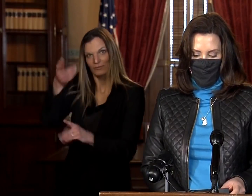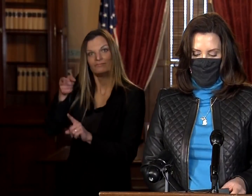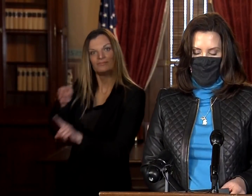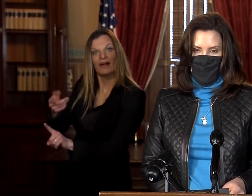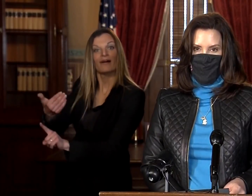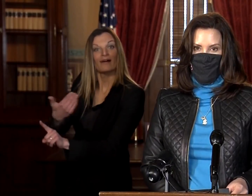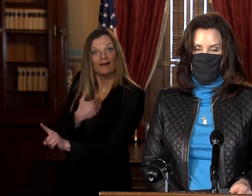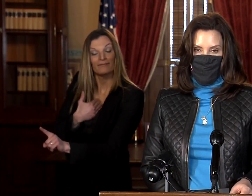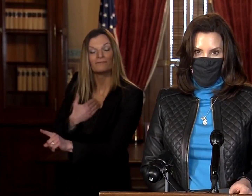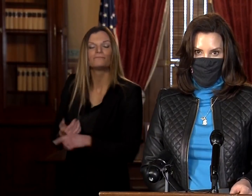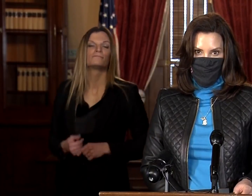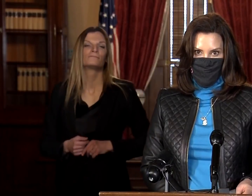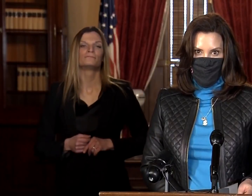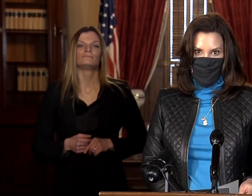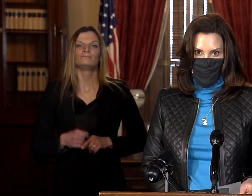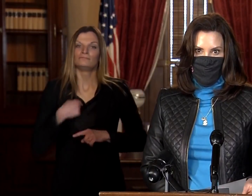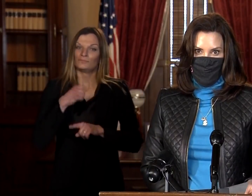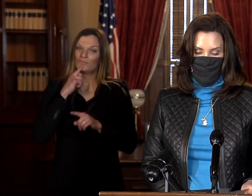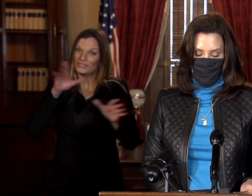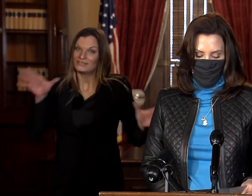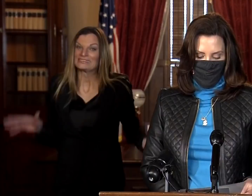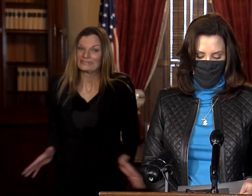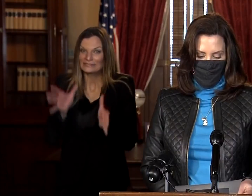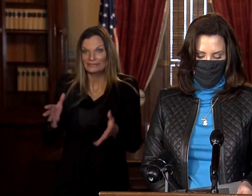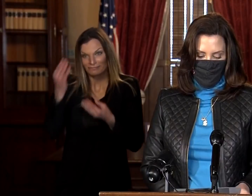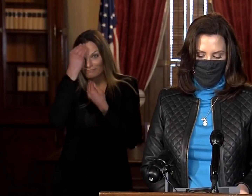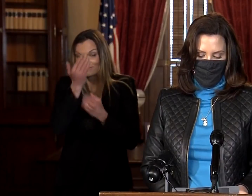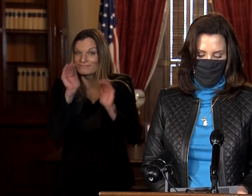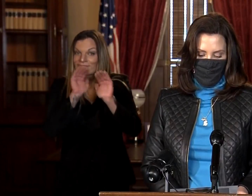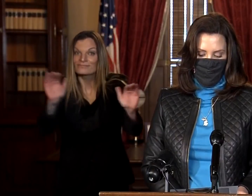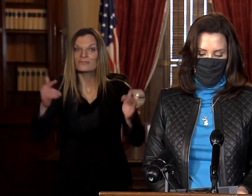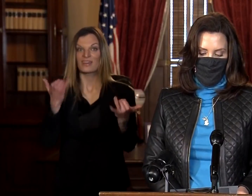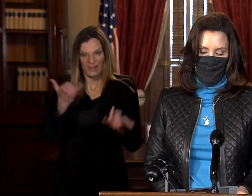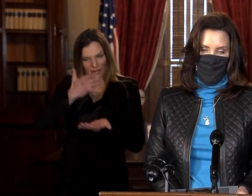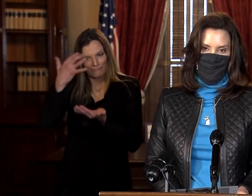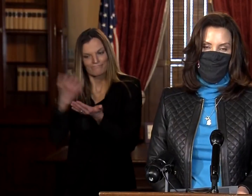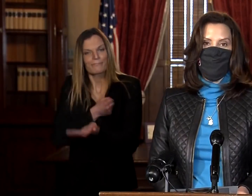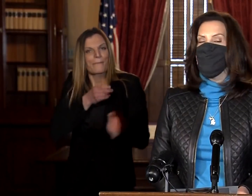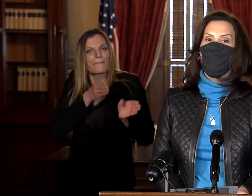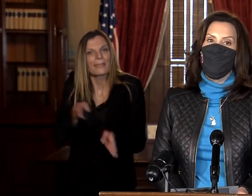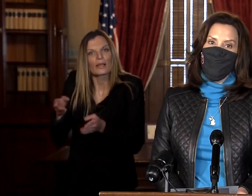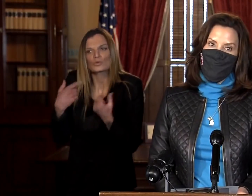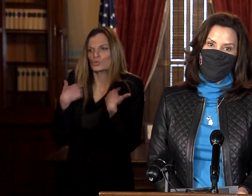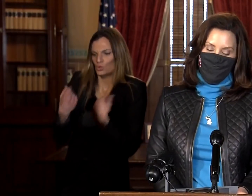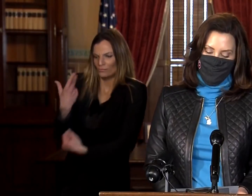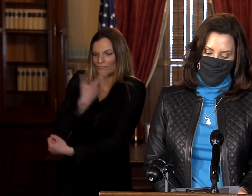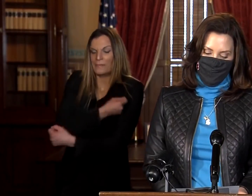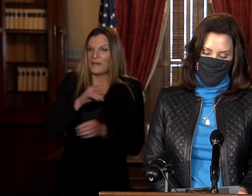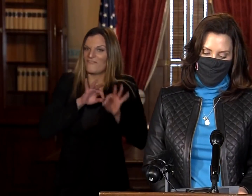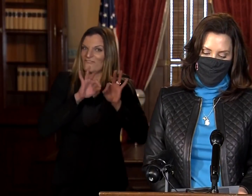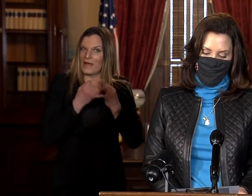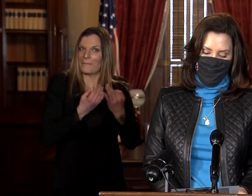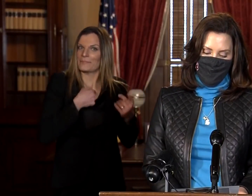should additional Vaccines become approved and available, become approved and available, they will be included, as well. they will be included, as well. I encourage everyone to make I encourage everyone to make your plan for you and your your plan for you and your family.